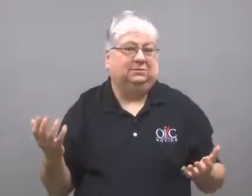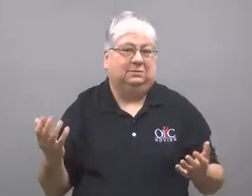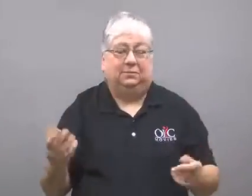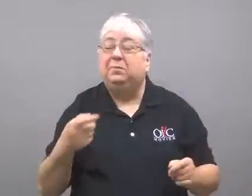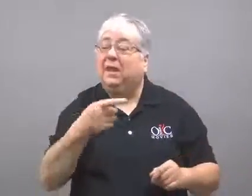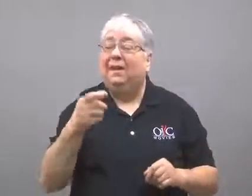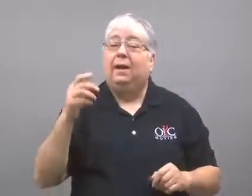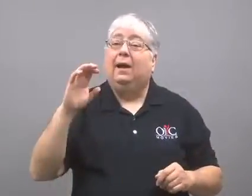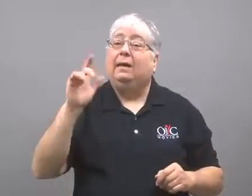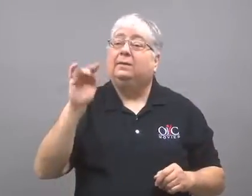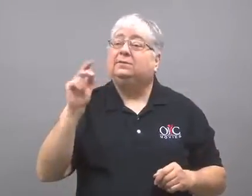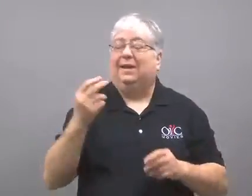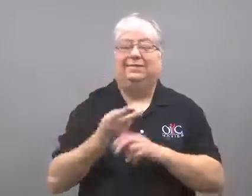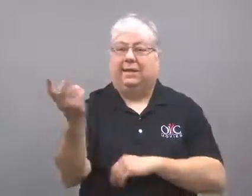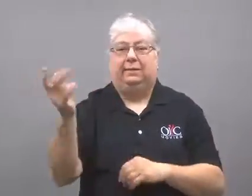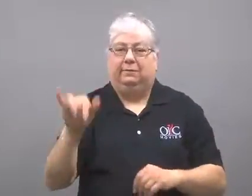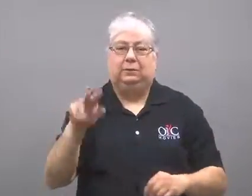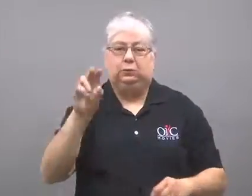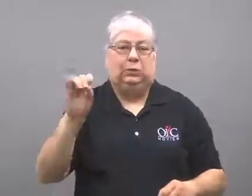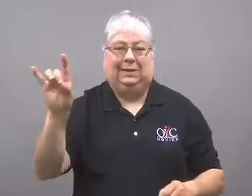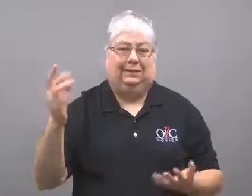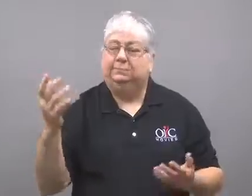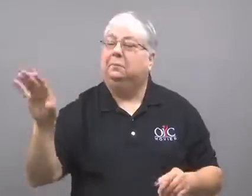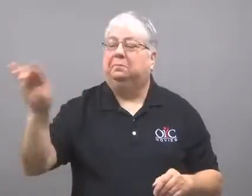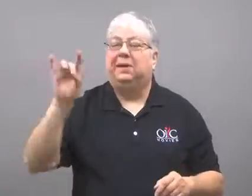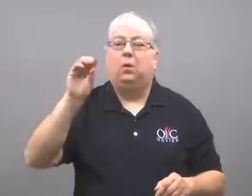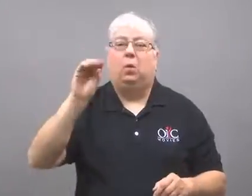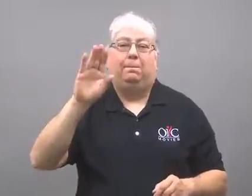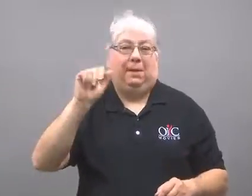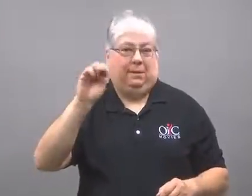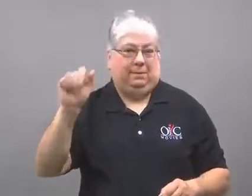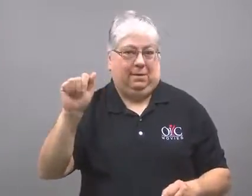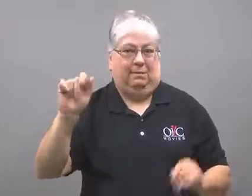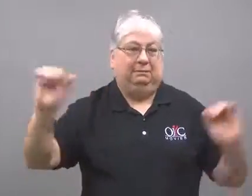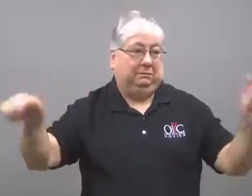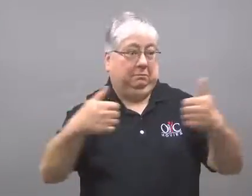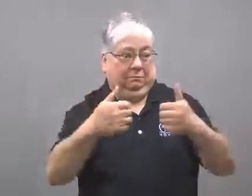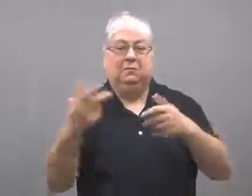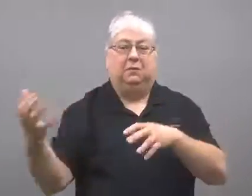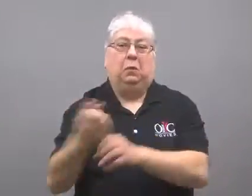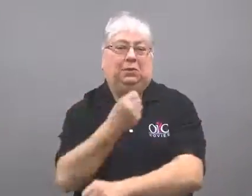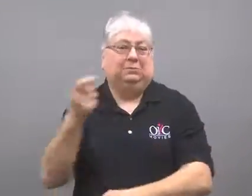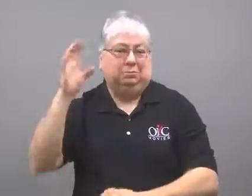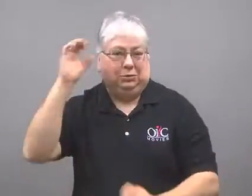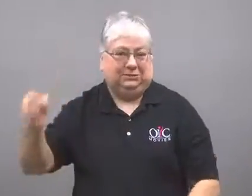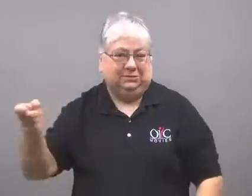Obama was chosen over Clinton to run, and he won the election.